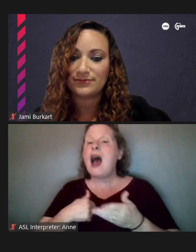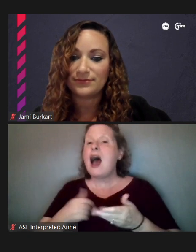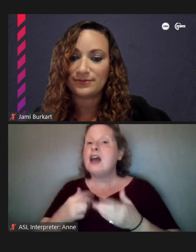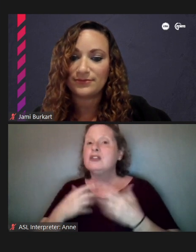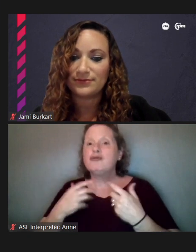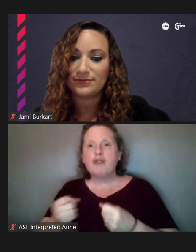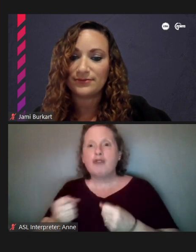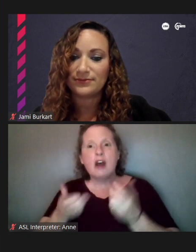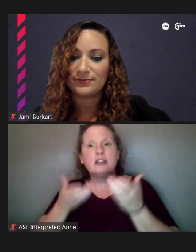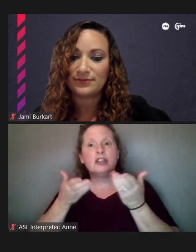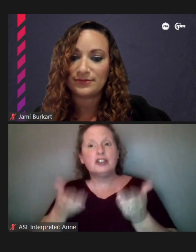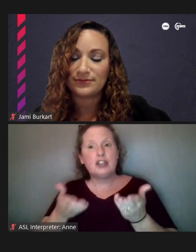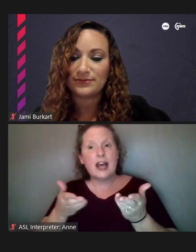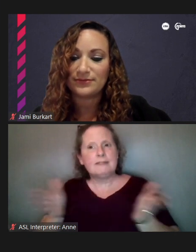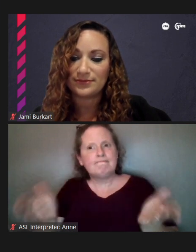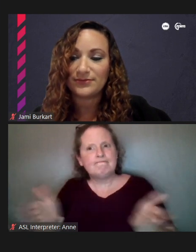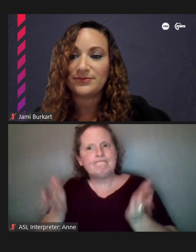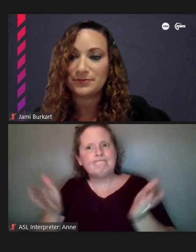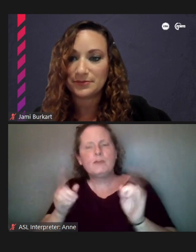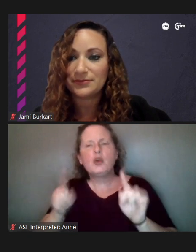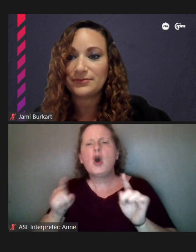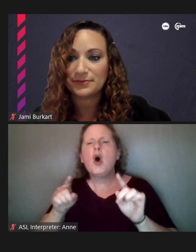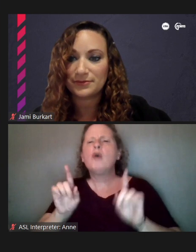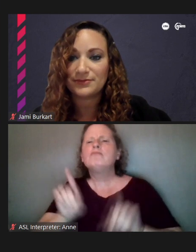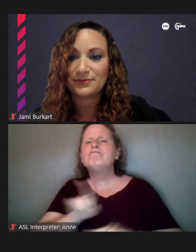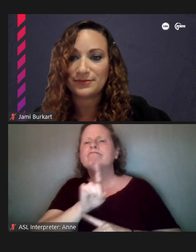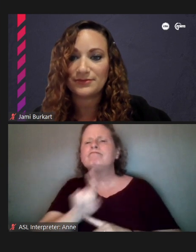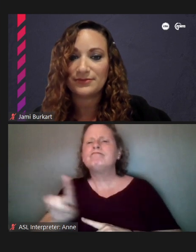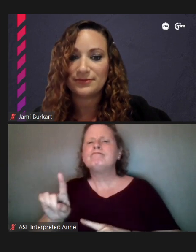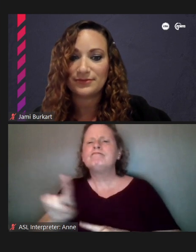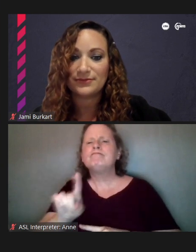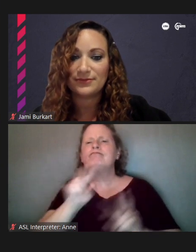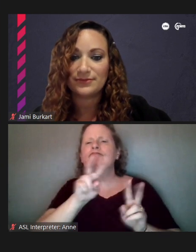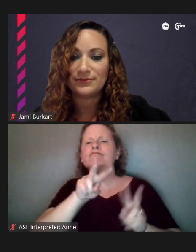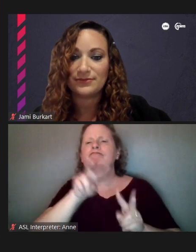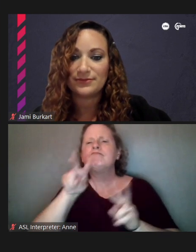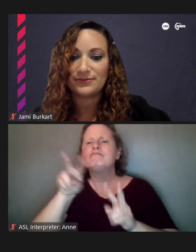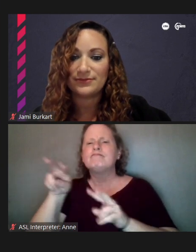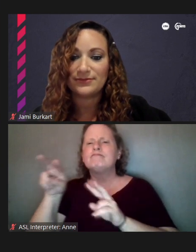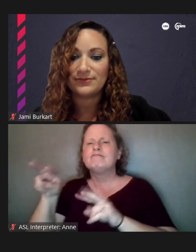look at -- there's amazing artwork on Clifton and on Lawrence, you know, all around where this